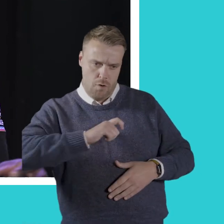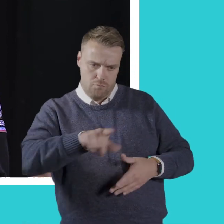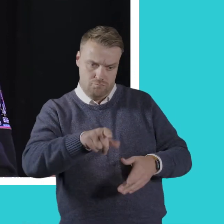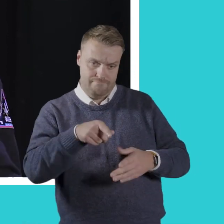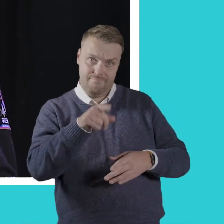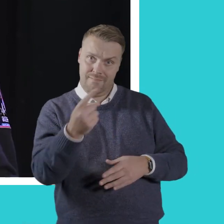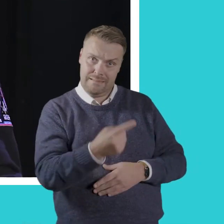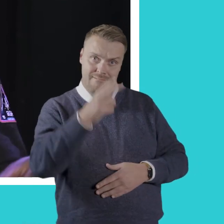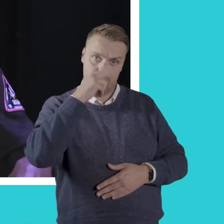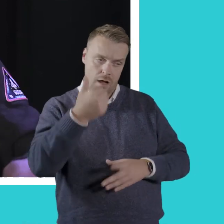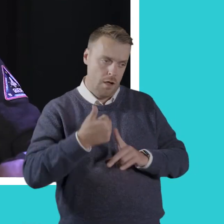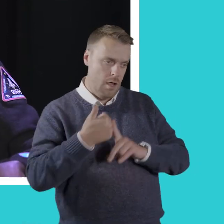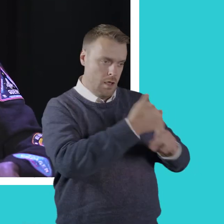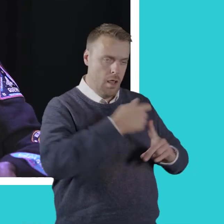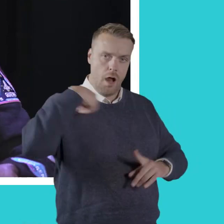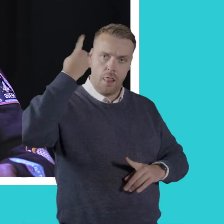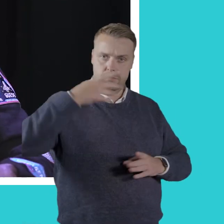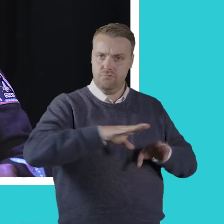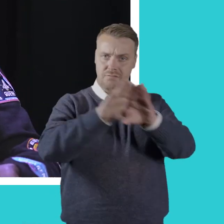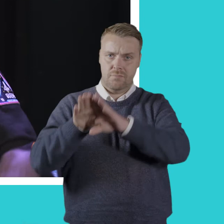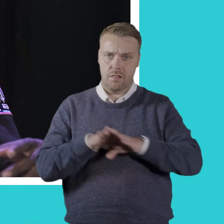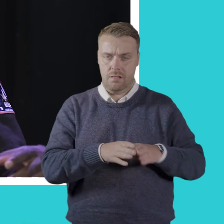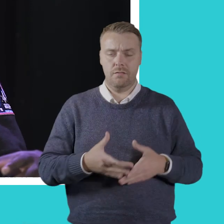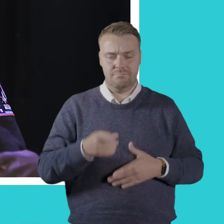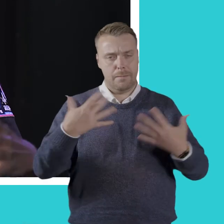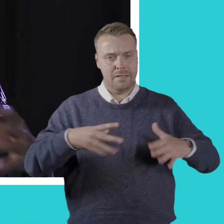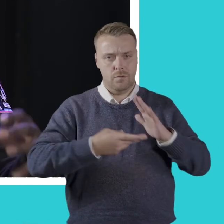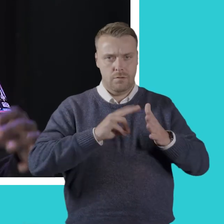up for us young people. So that's a really amazing organization. The second one is my